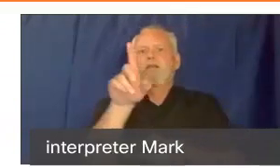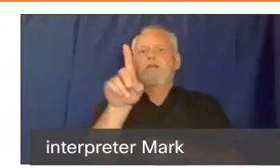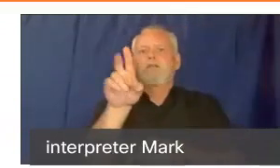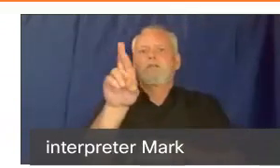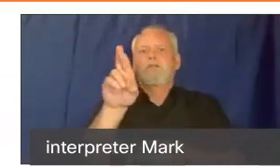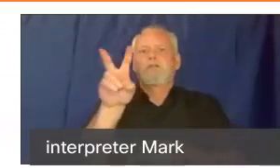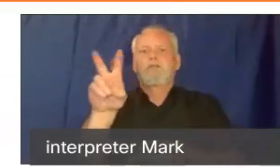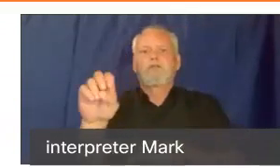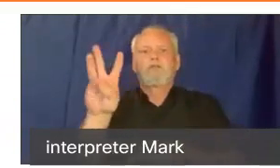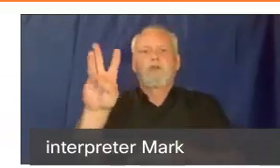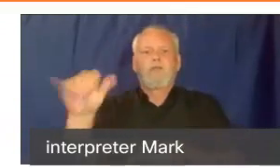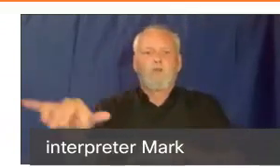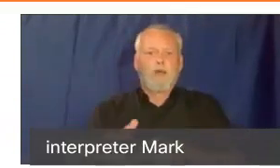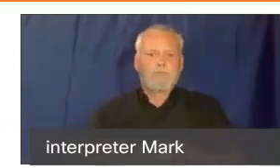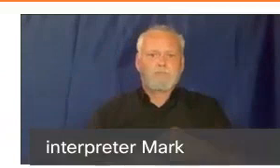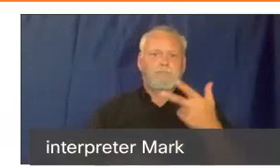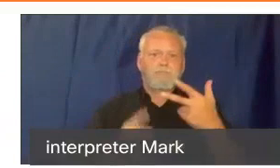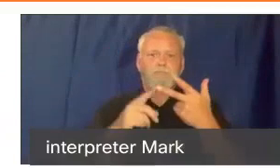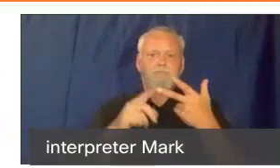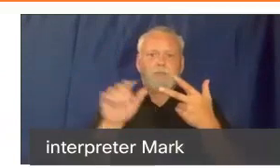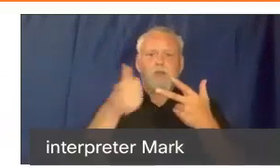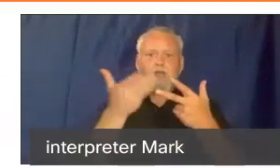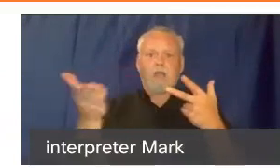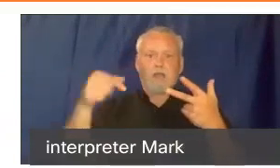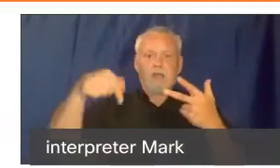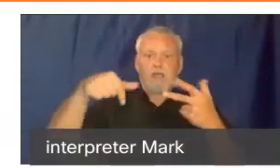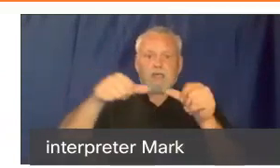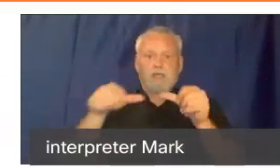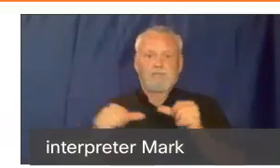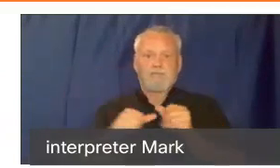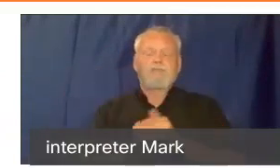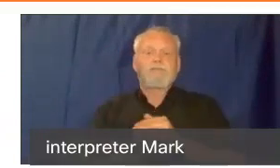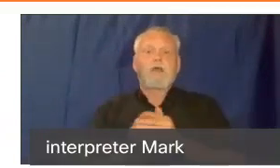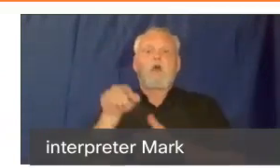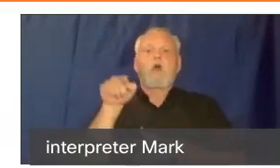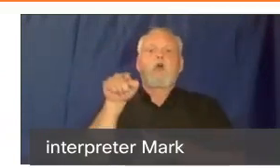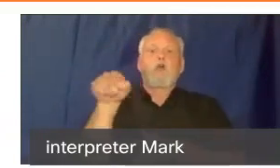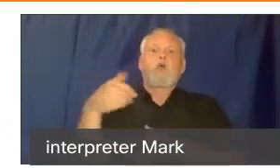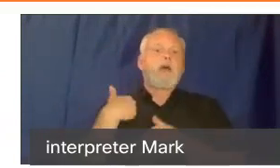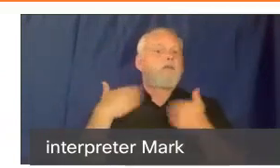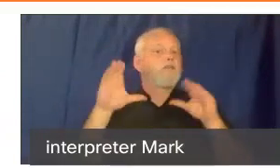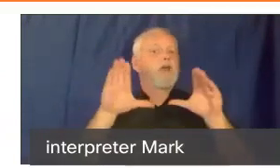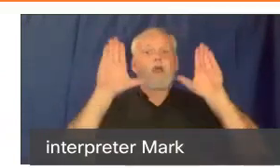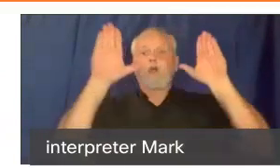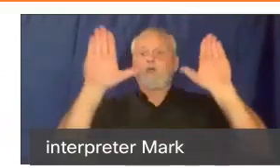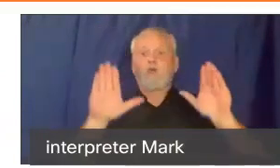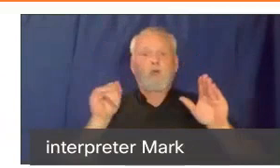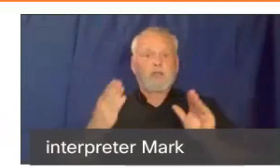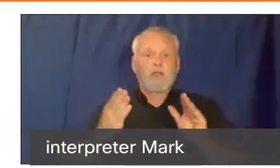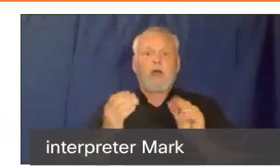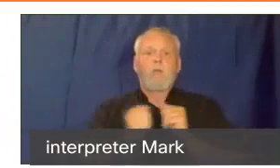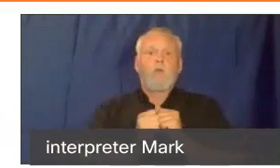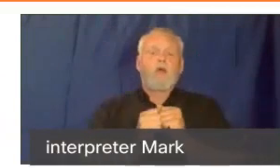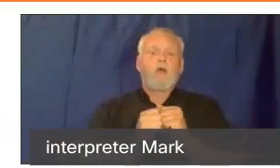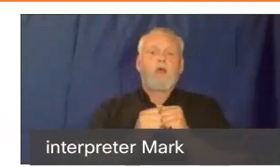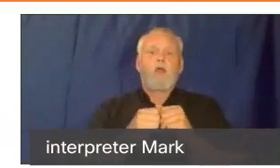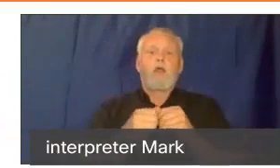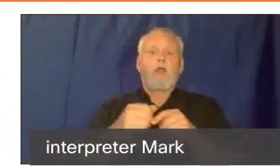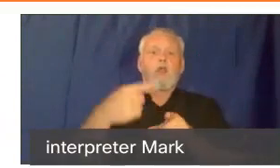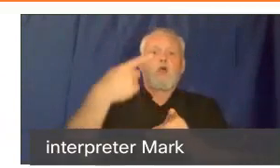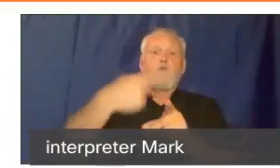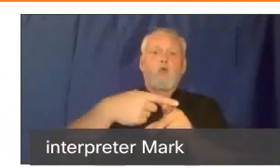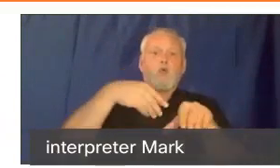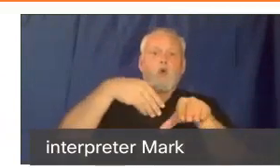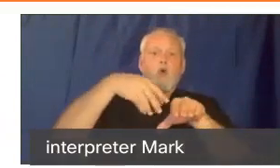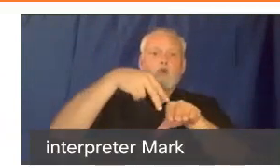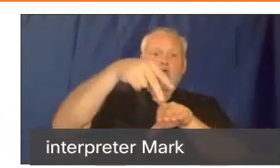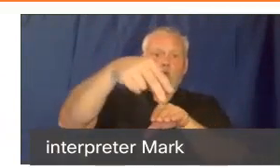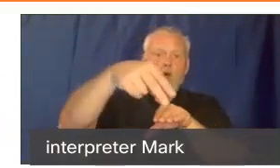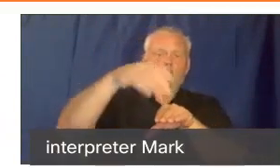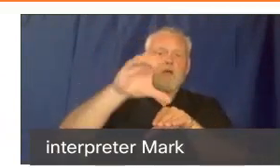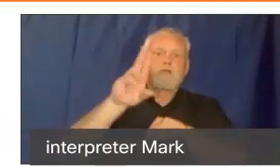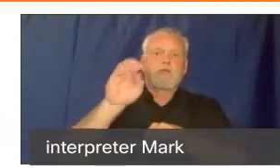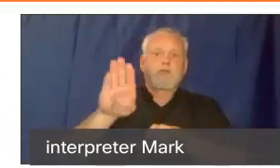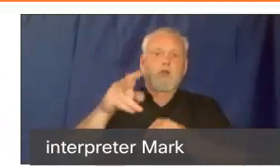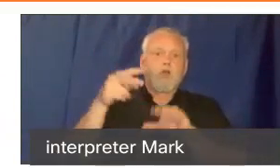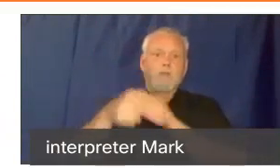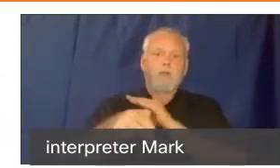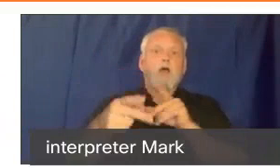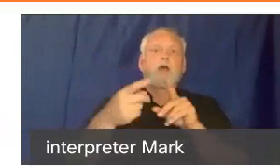So the other thing in this area is, um, you have done a great job with crosswalks and to get people from the neighborhood.